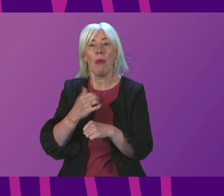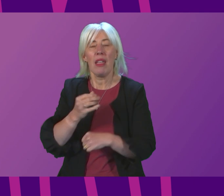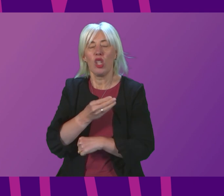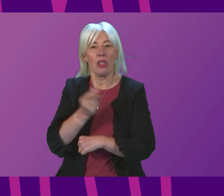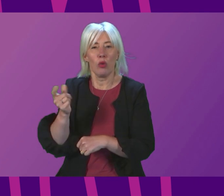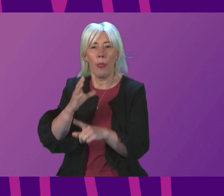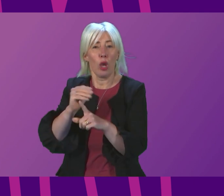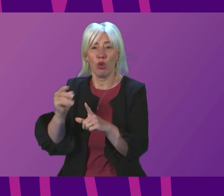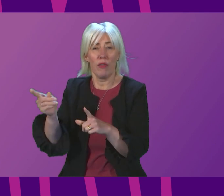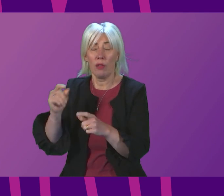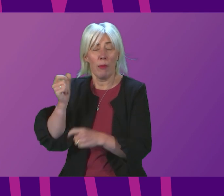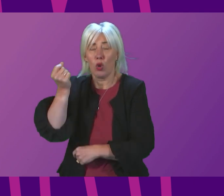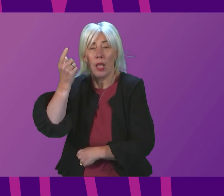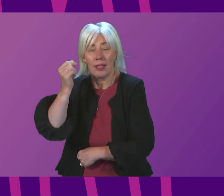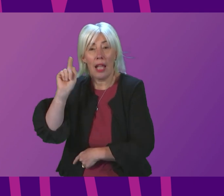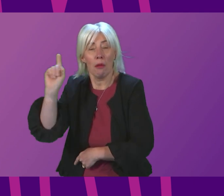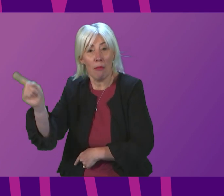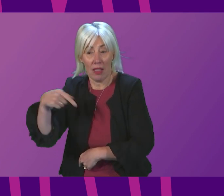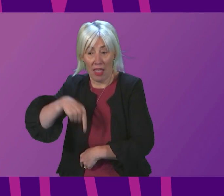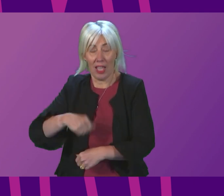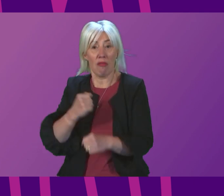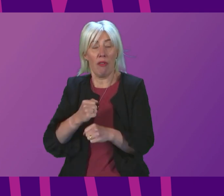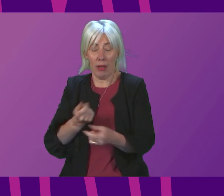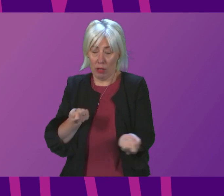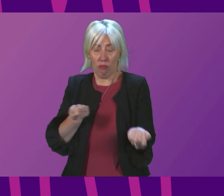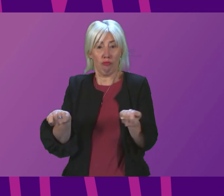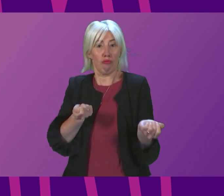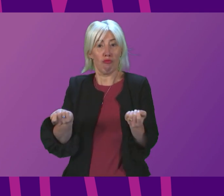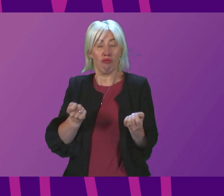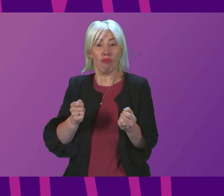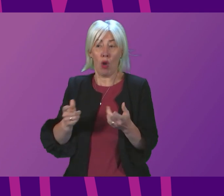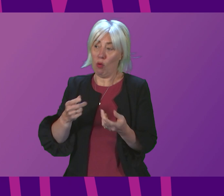the Conservatives—operates under collective responsibility.